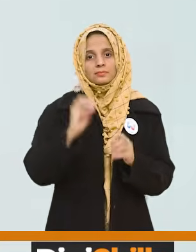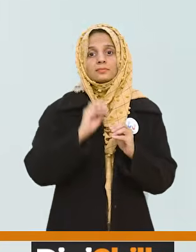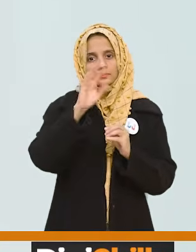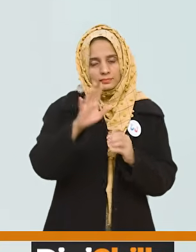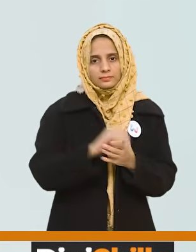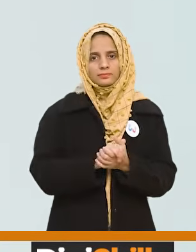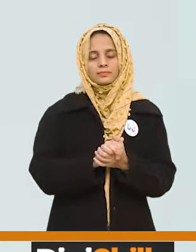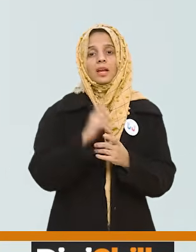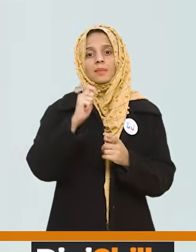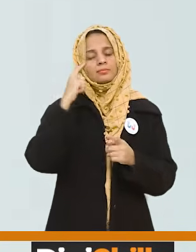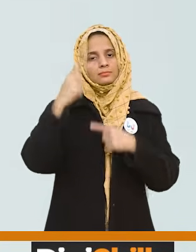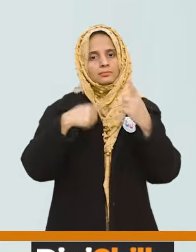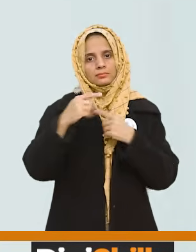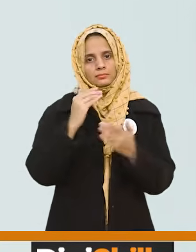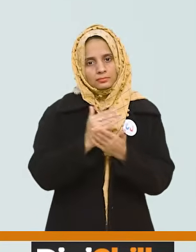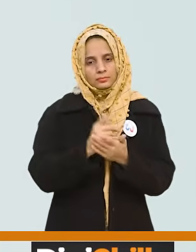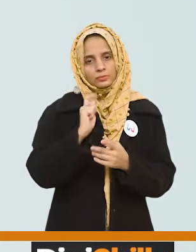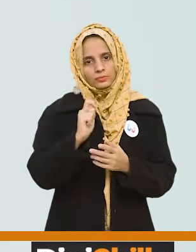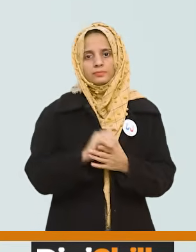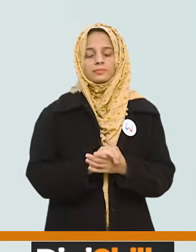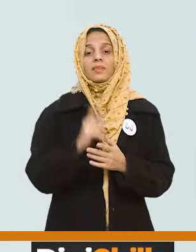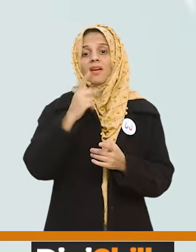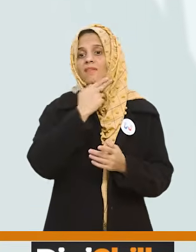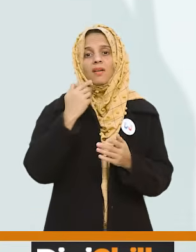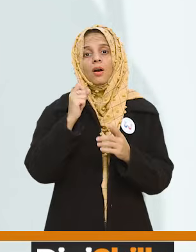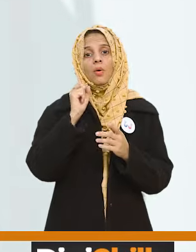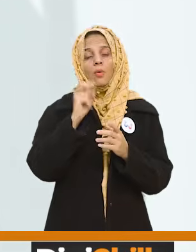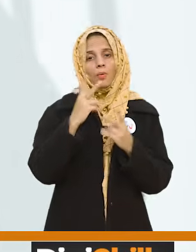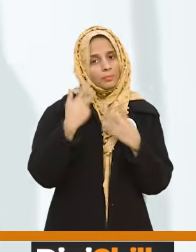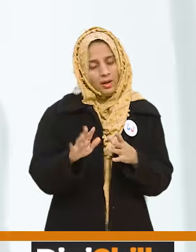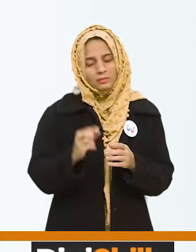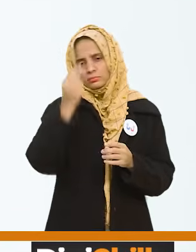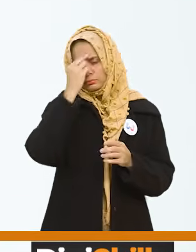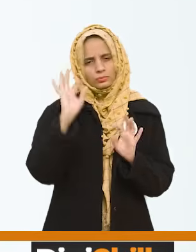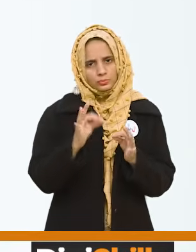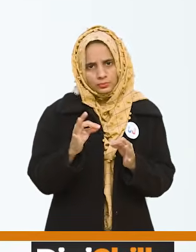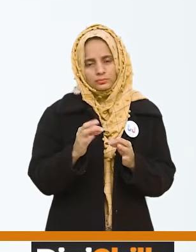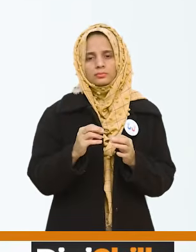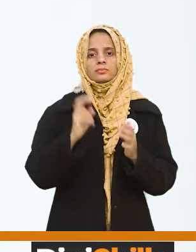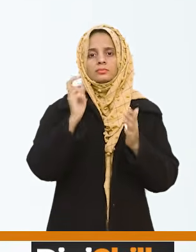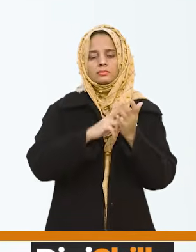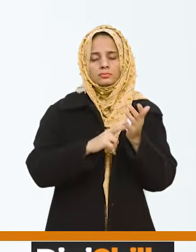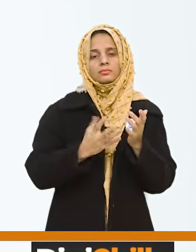tell them to vet its information, whether they agree or not, and whether they have any problem with this invoice.